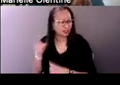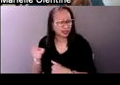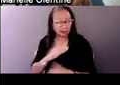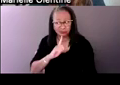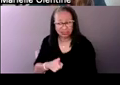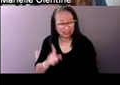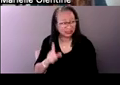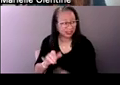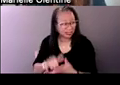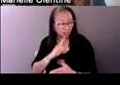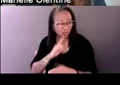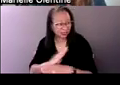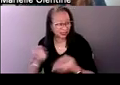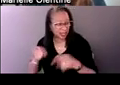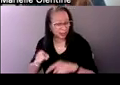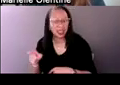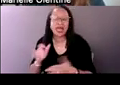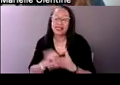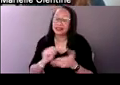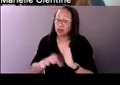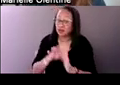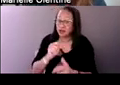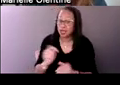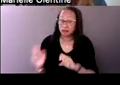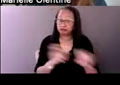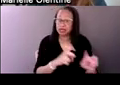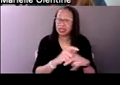But it doesn't mean that we really understand what's going on, on the ground, and whether or not that